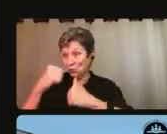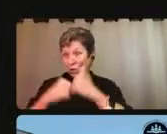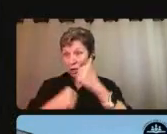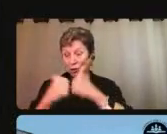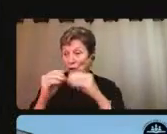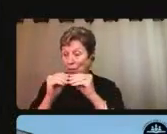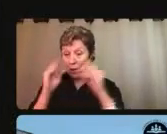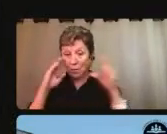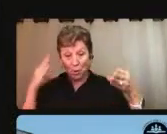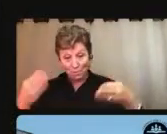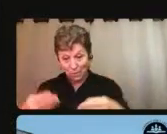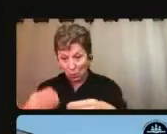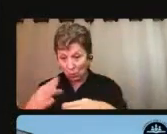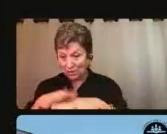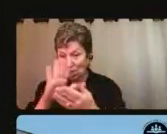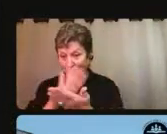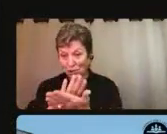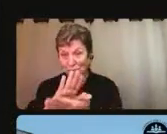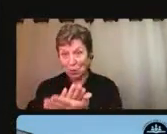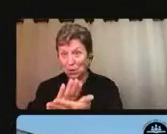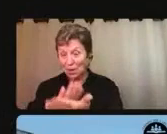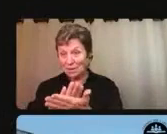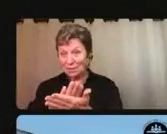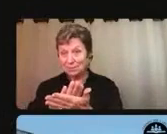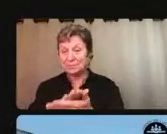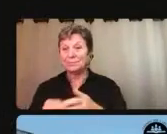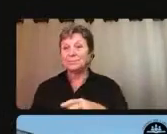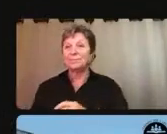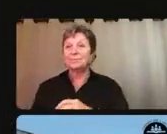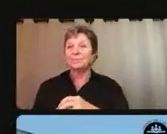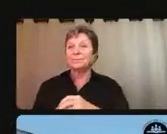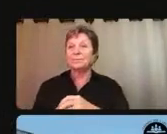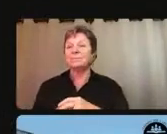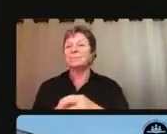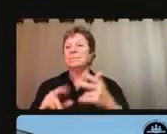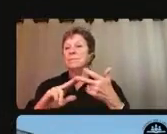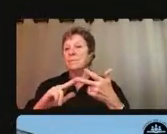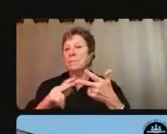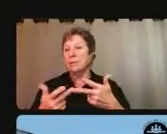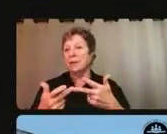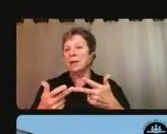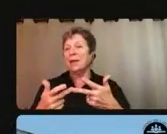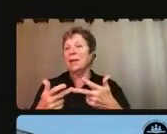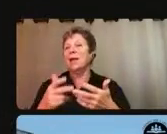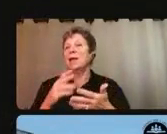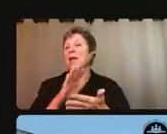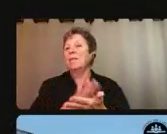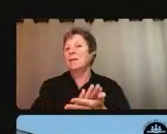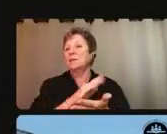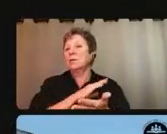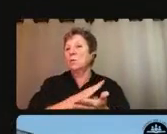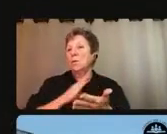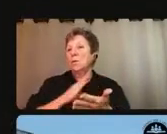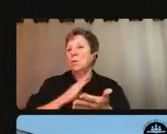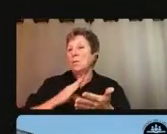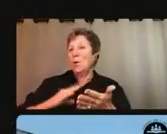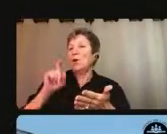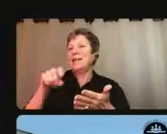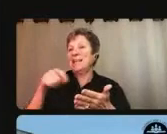STUDENTS FEEL SAFE AND I'VE PROVIDED STRUCTURE THEY'RE GOING TO BE MORE FOCUSED ON